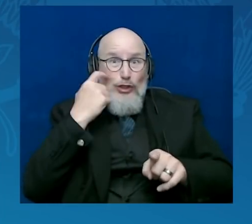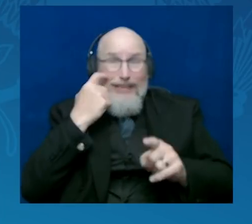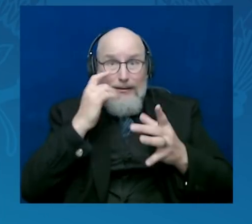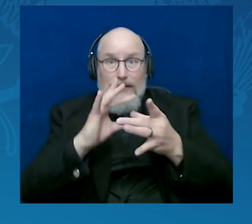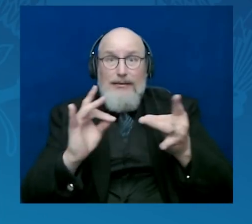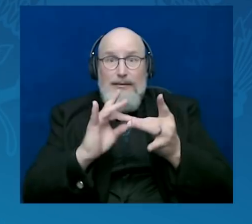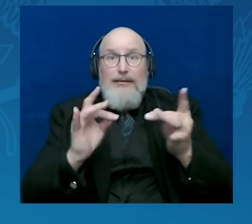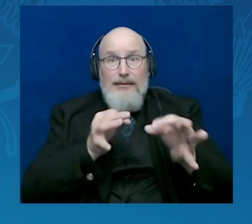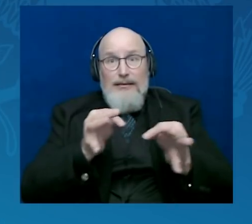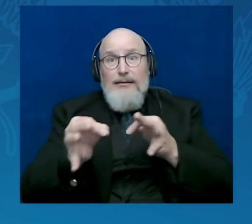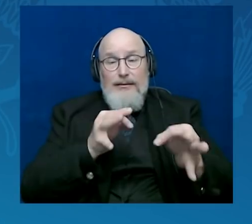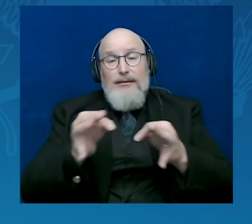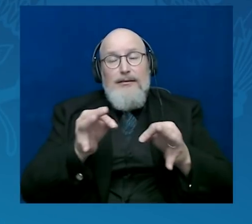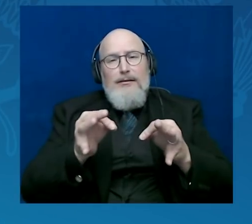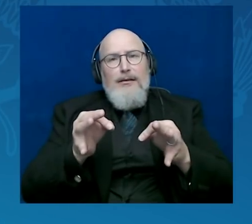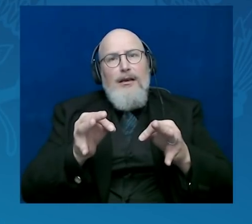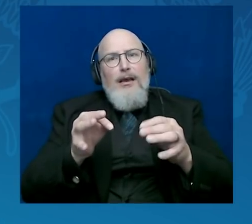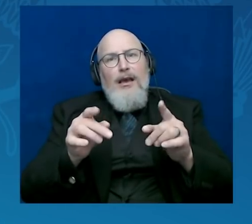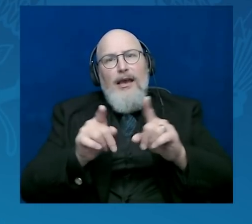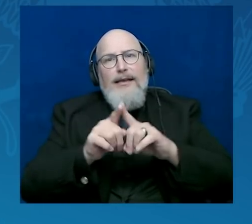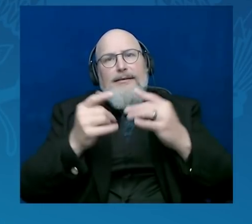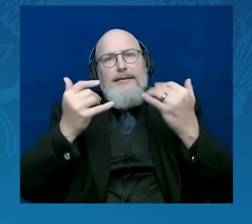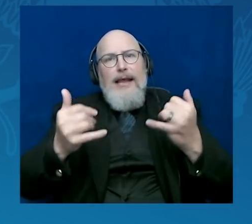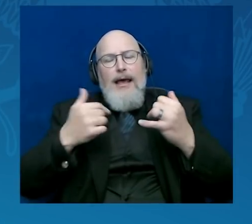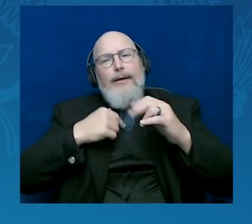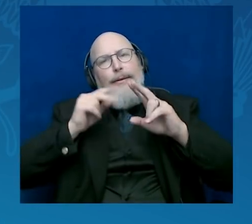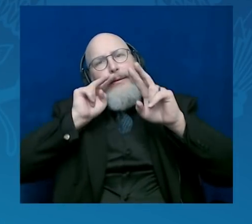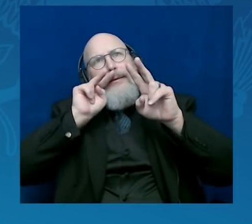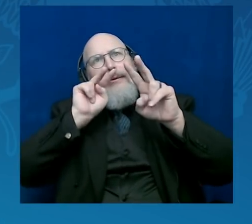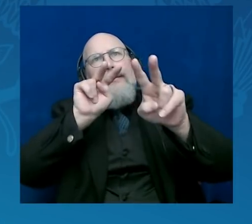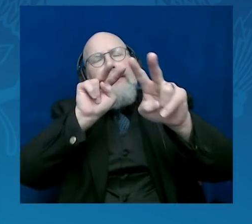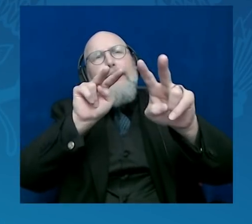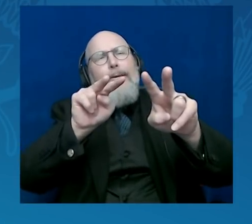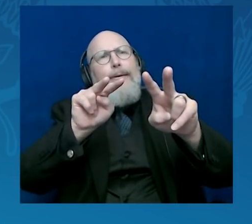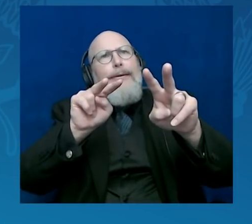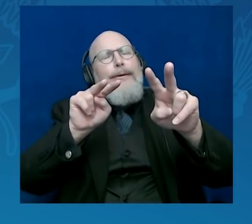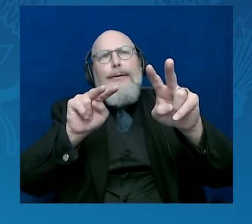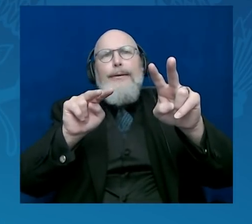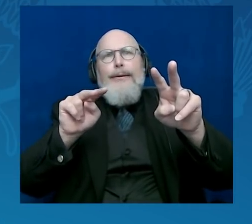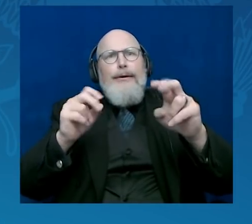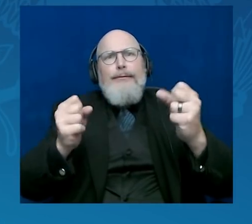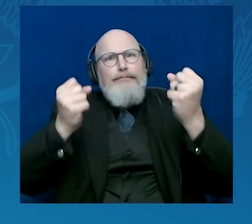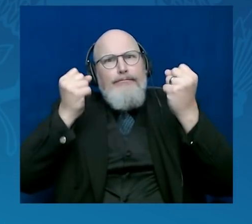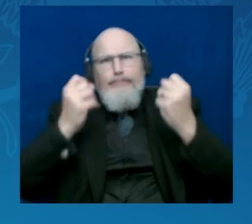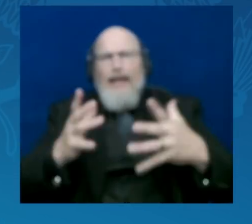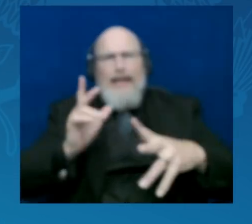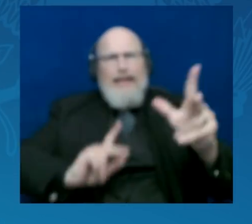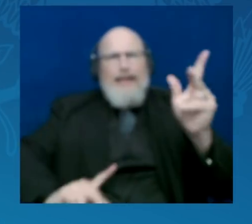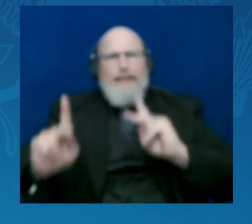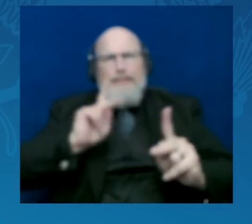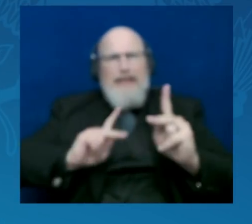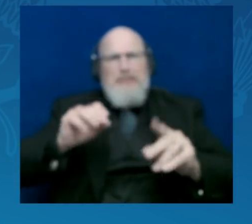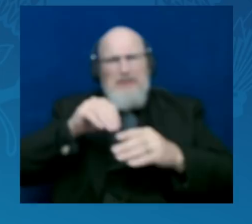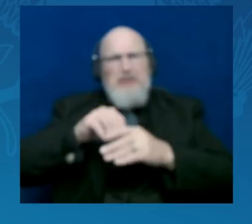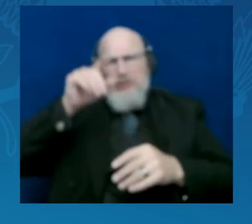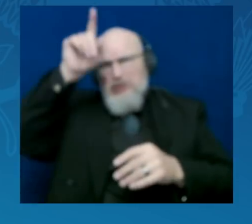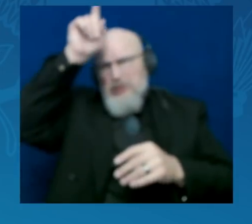But as we look forward, there are lots of people here in Germany, in Europe, who asking themselves,